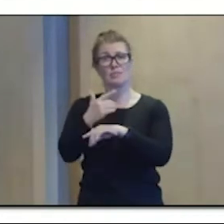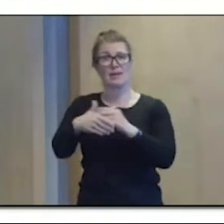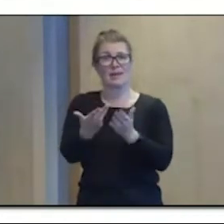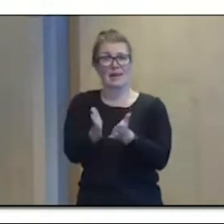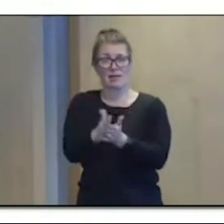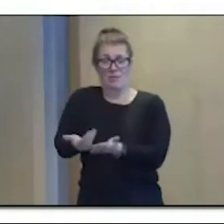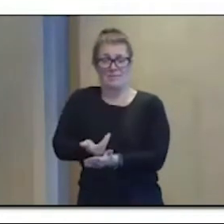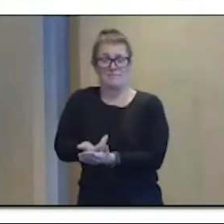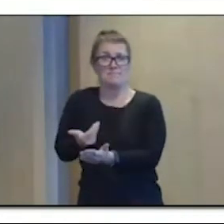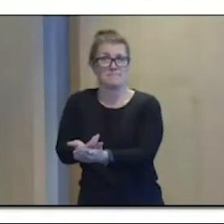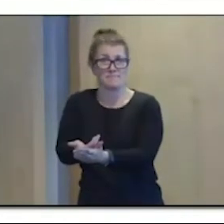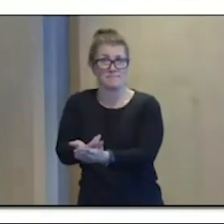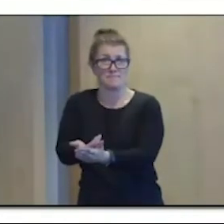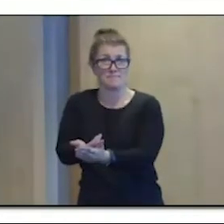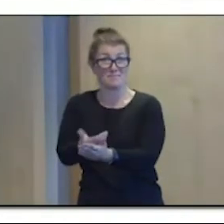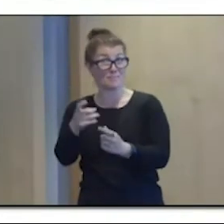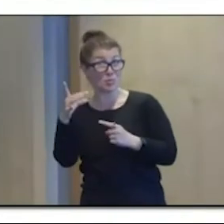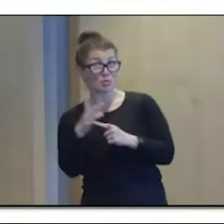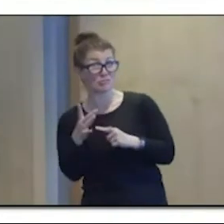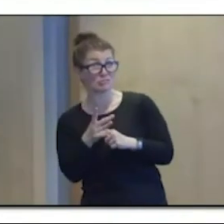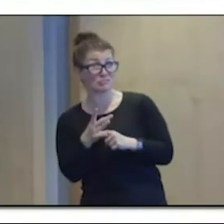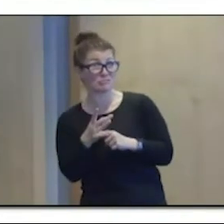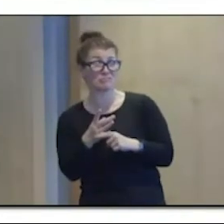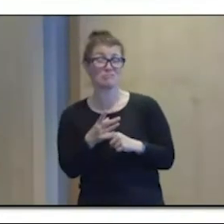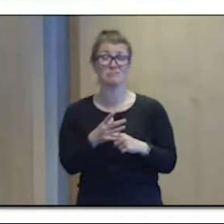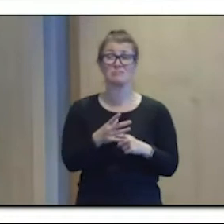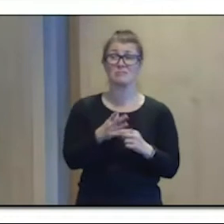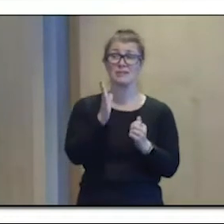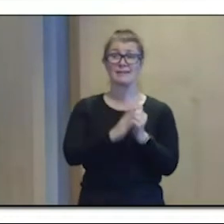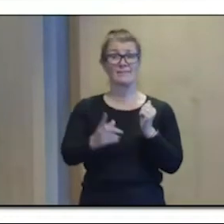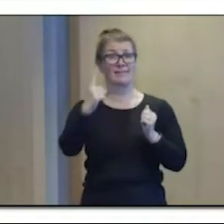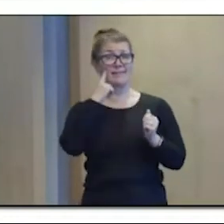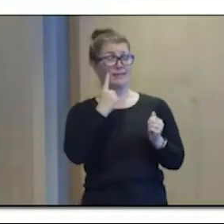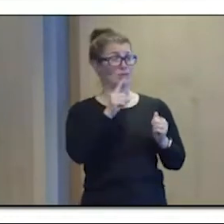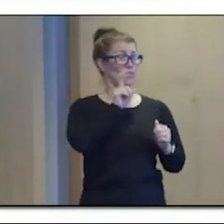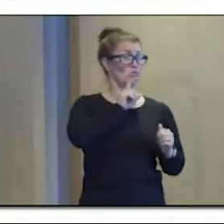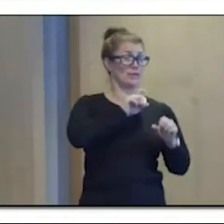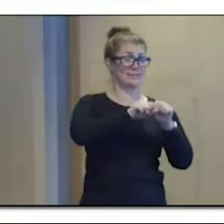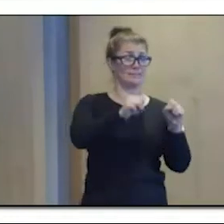So how important is storage we would never think of running a water system without storage we